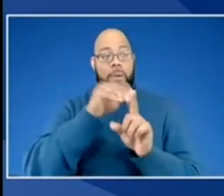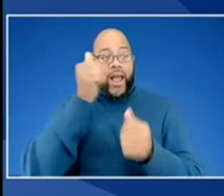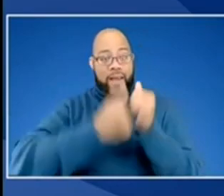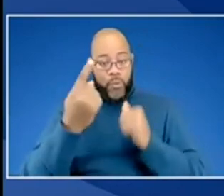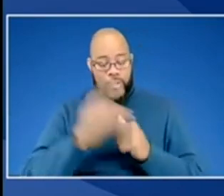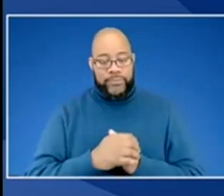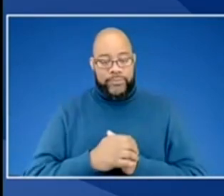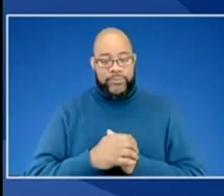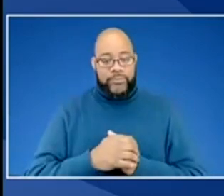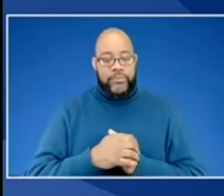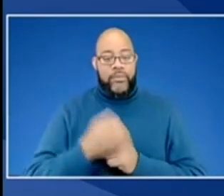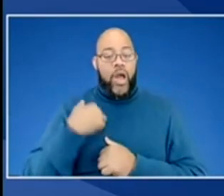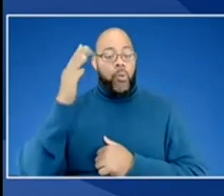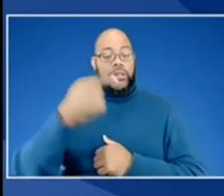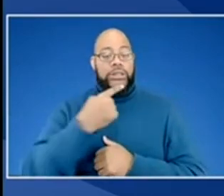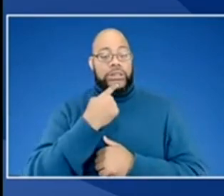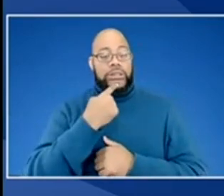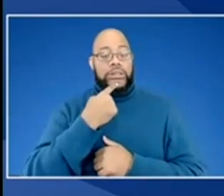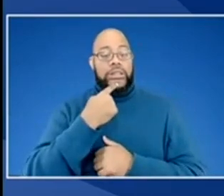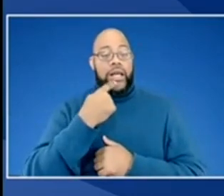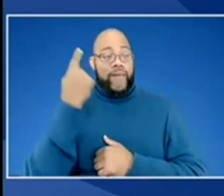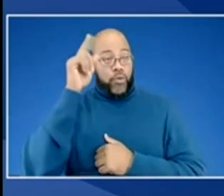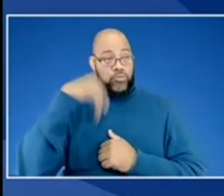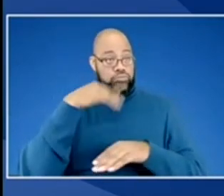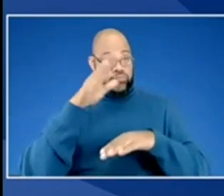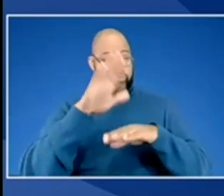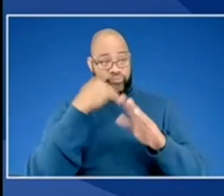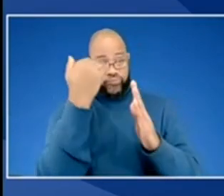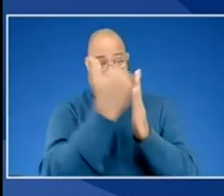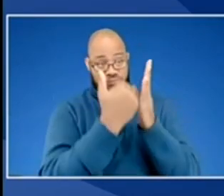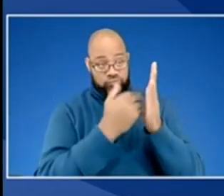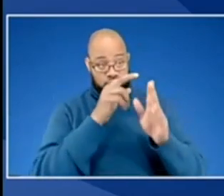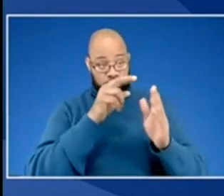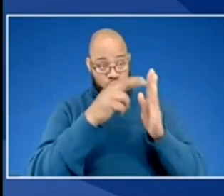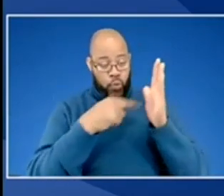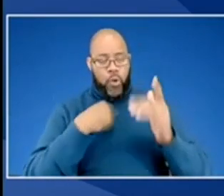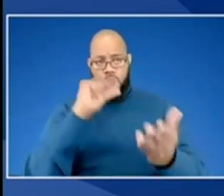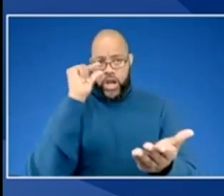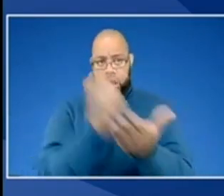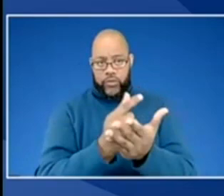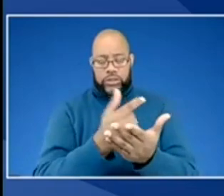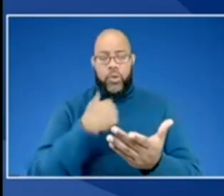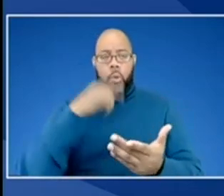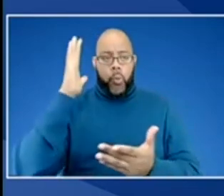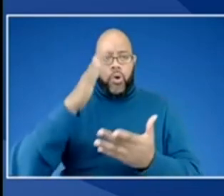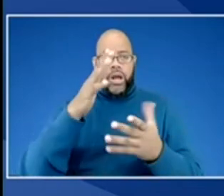I will say, per our protocols, we guarantee that we will get reg texts to